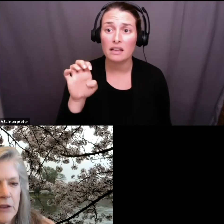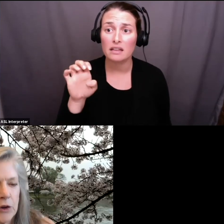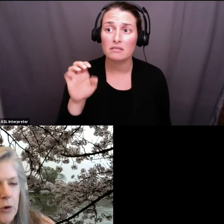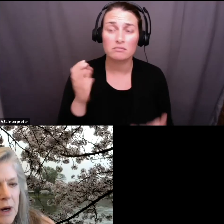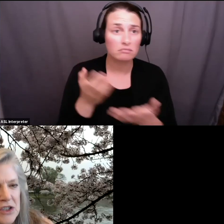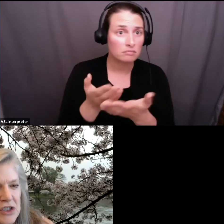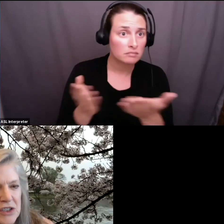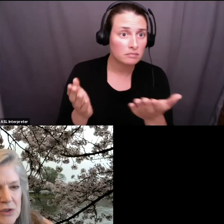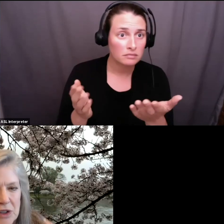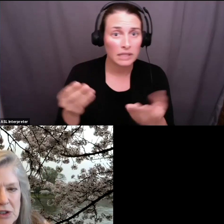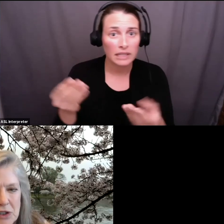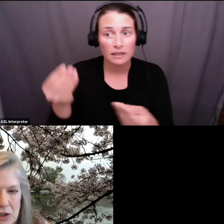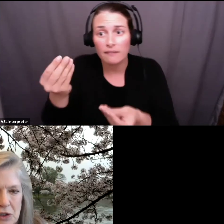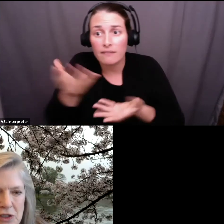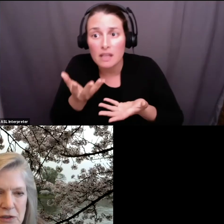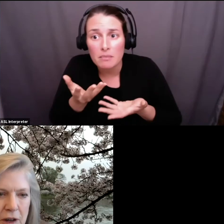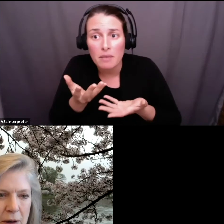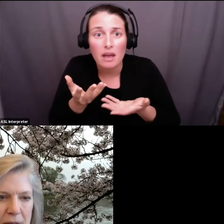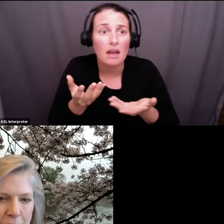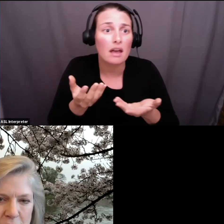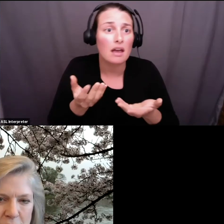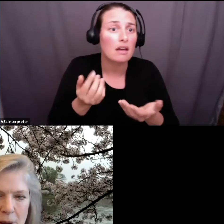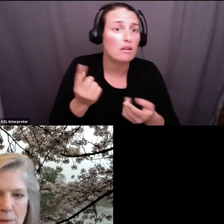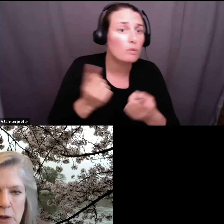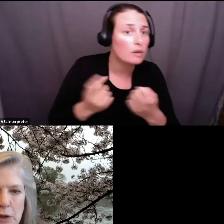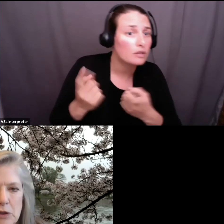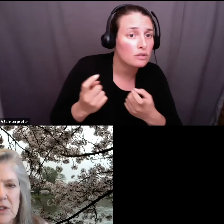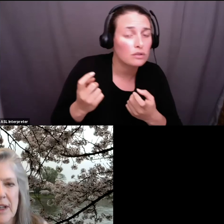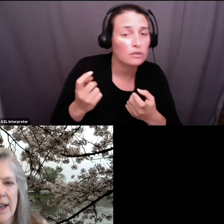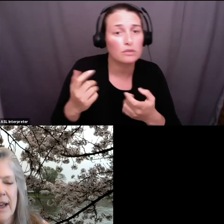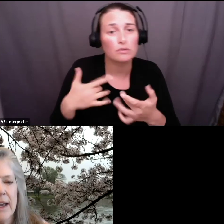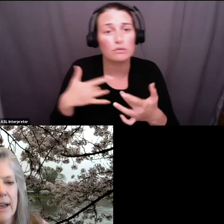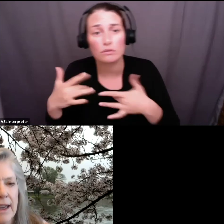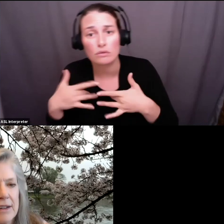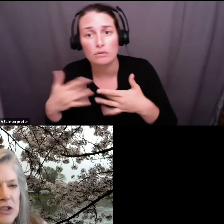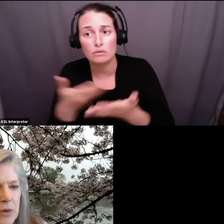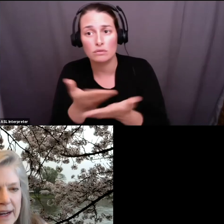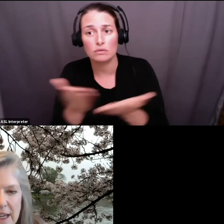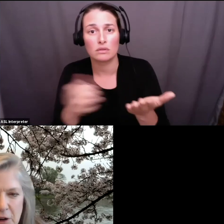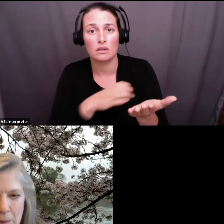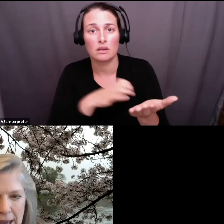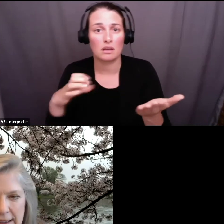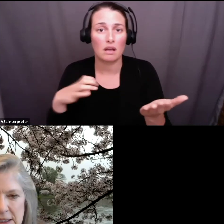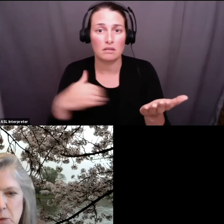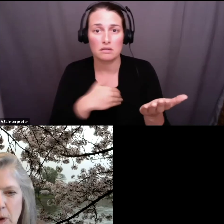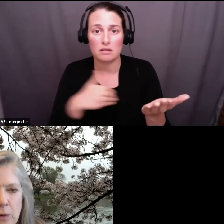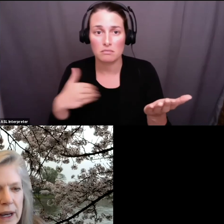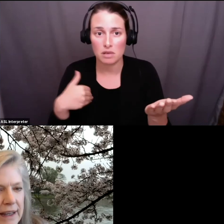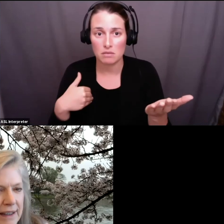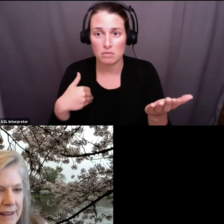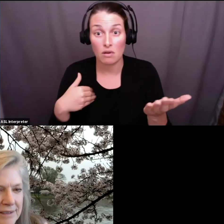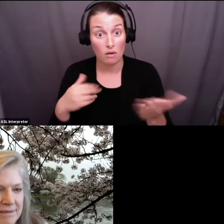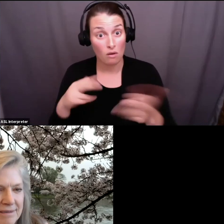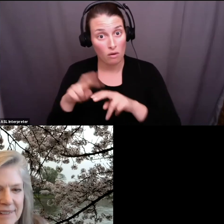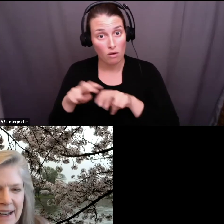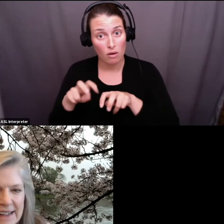other questions or concerns from Council members? Do any of our panelists want to weigh in on